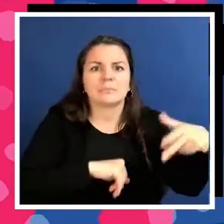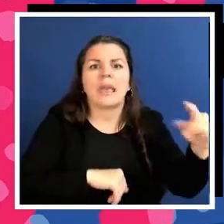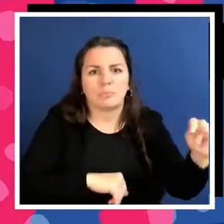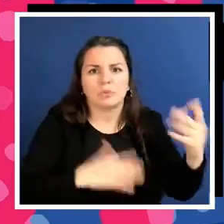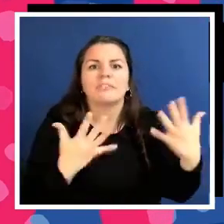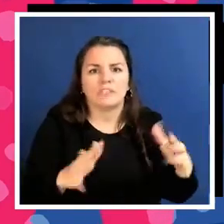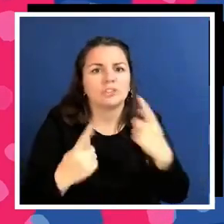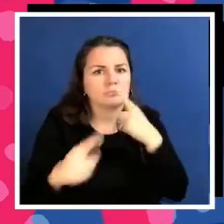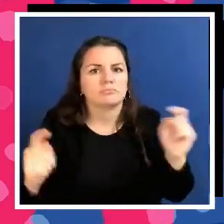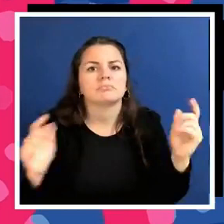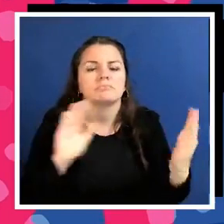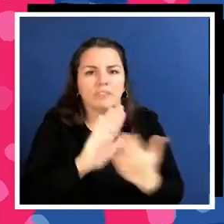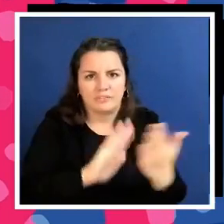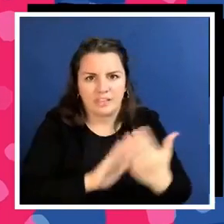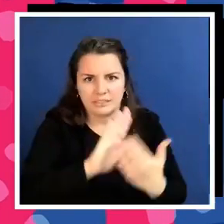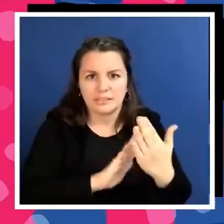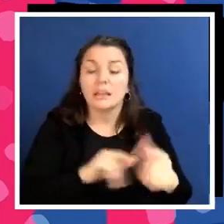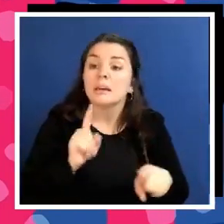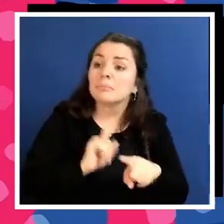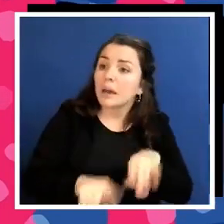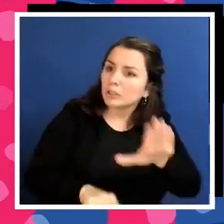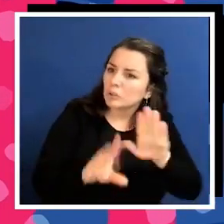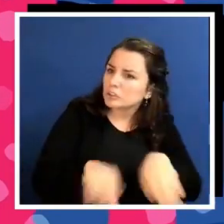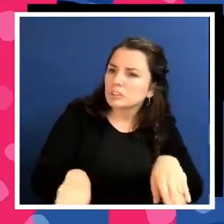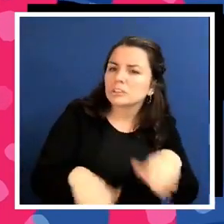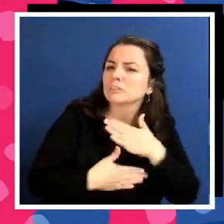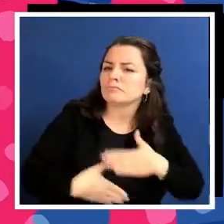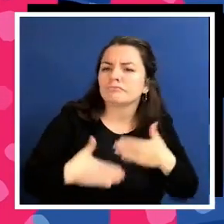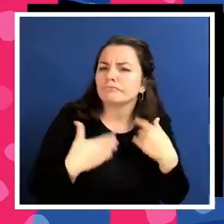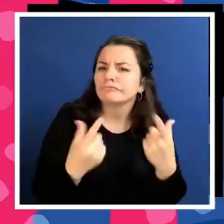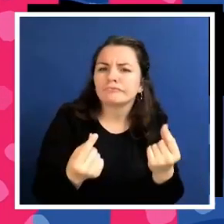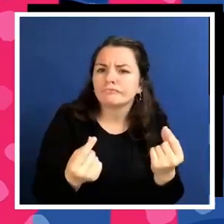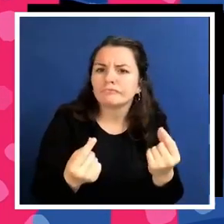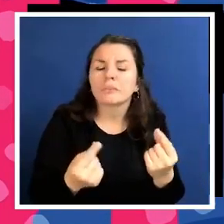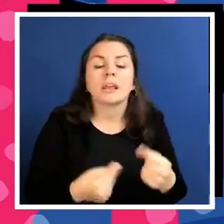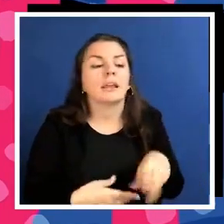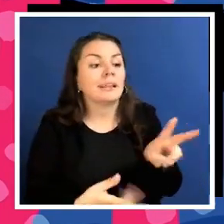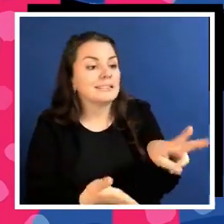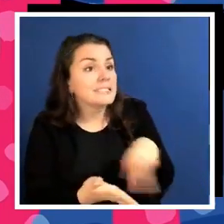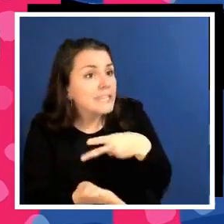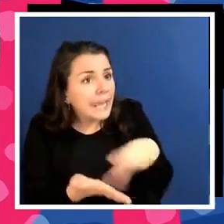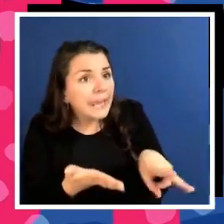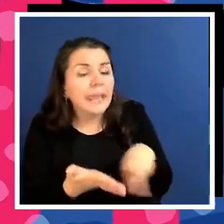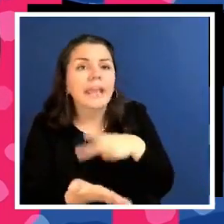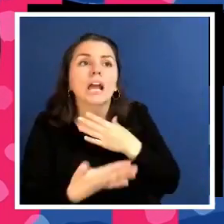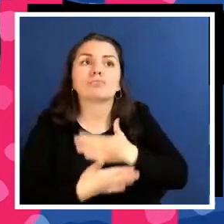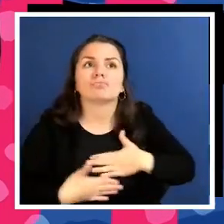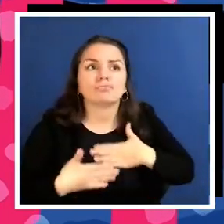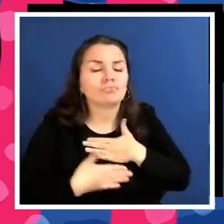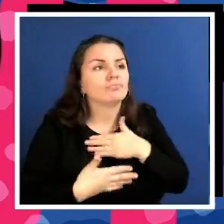TIMES THE WHOLE SCHOOL YEAR. THEY WENT BACK EARLY SEPTEMBER